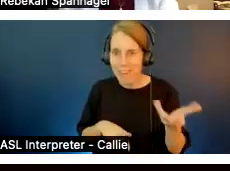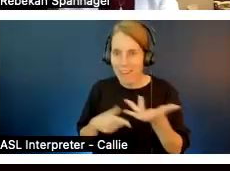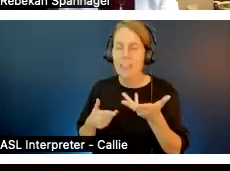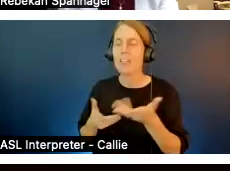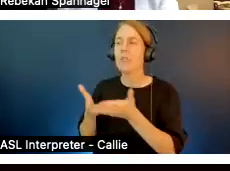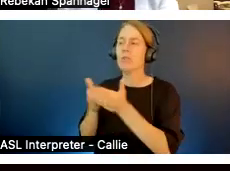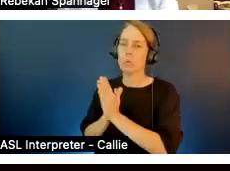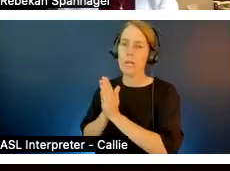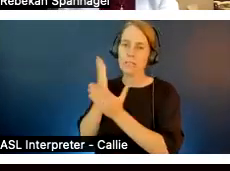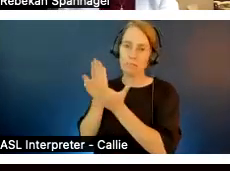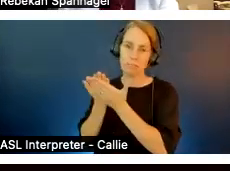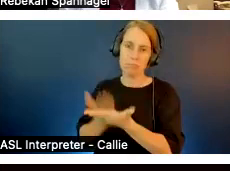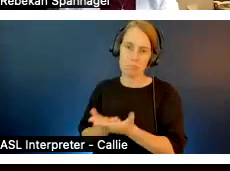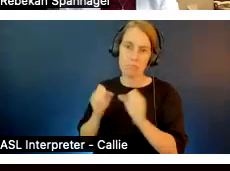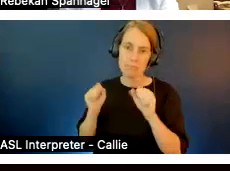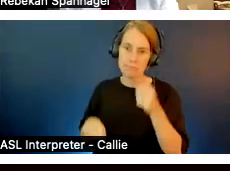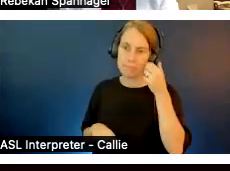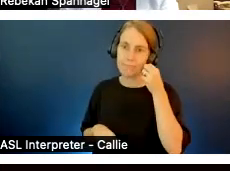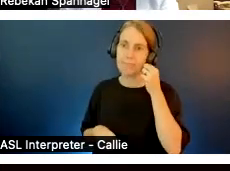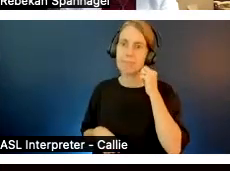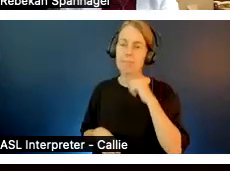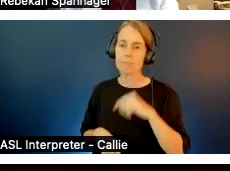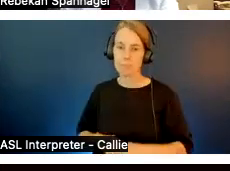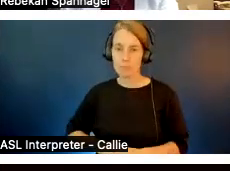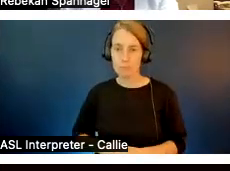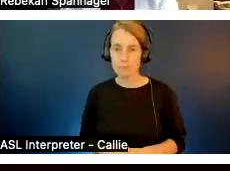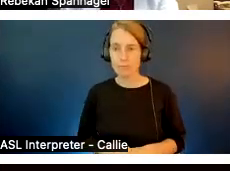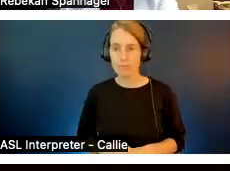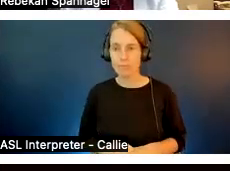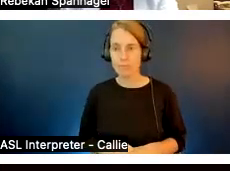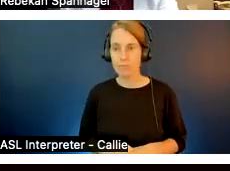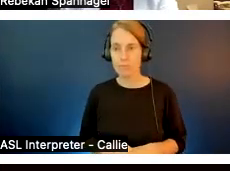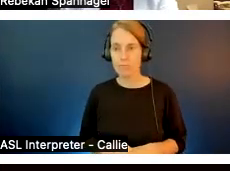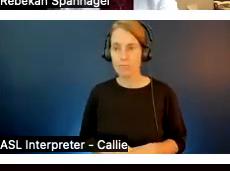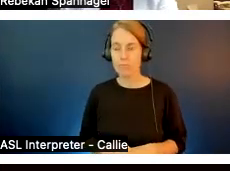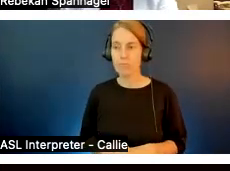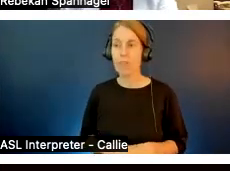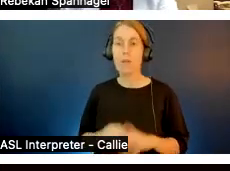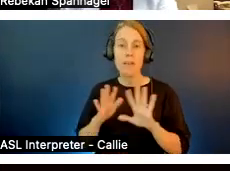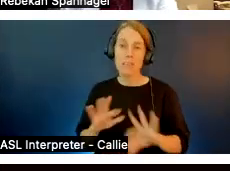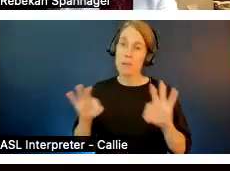because you're the caregiver so you want everybody to come to you but make that request in writing as